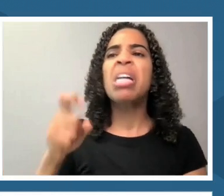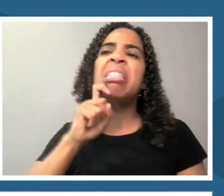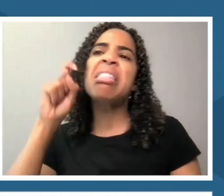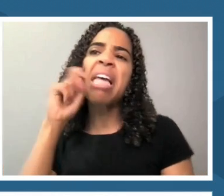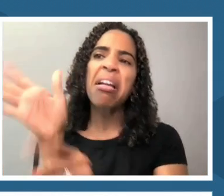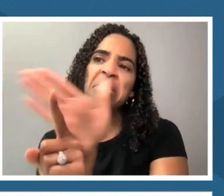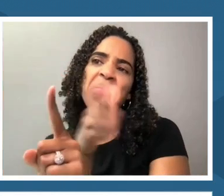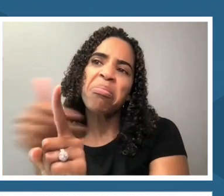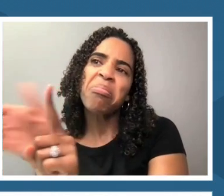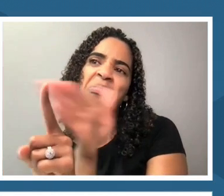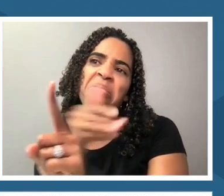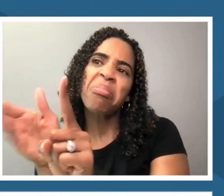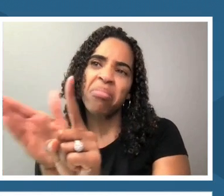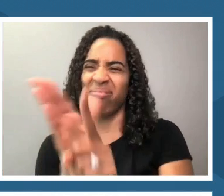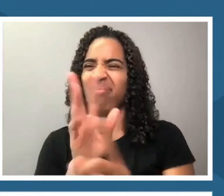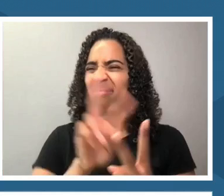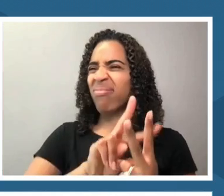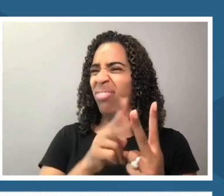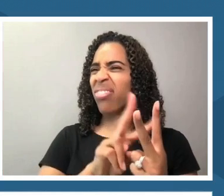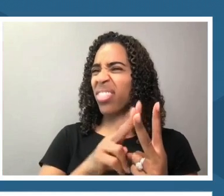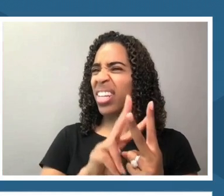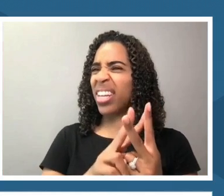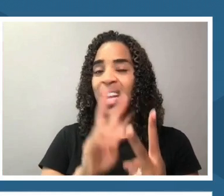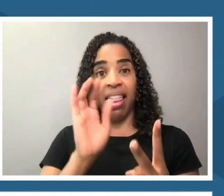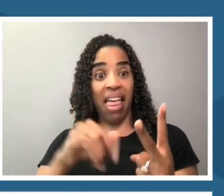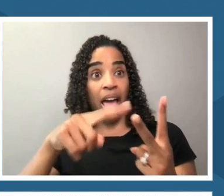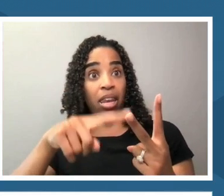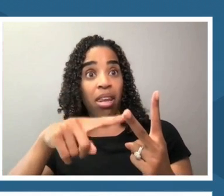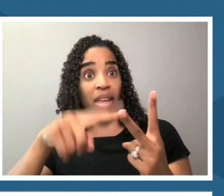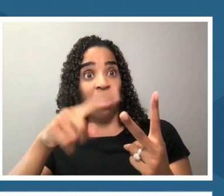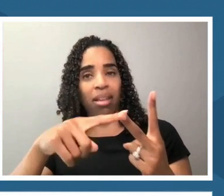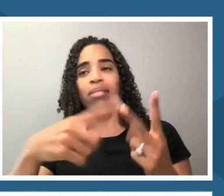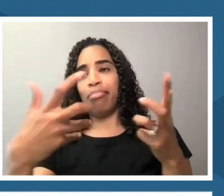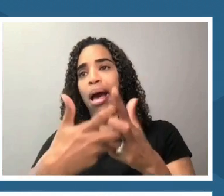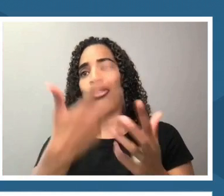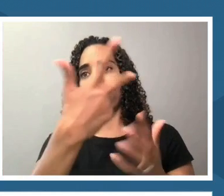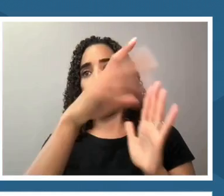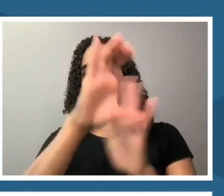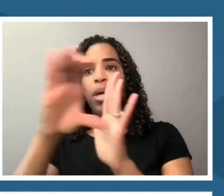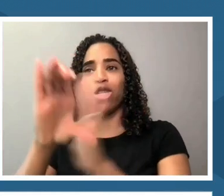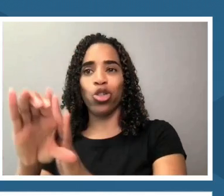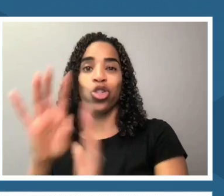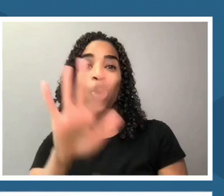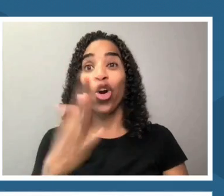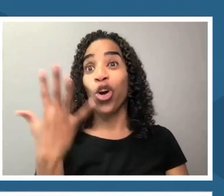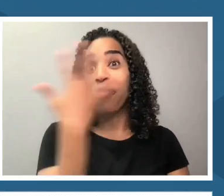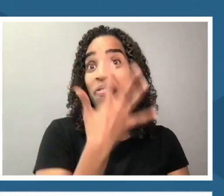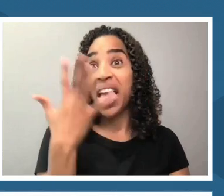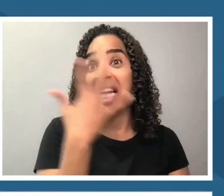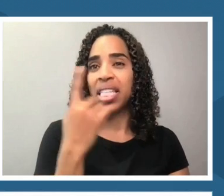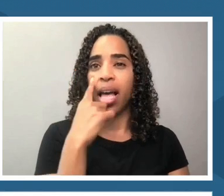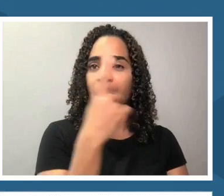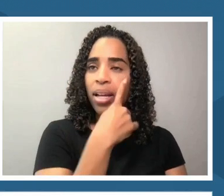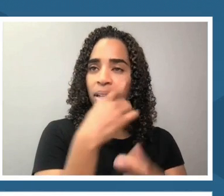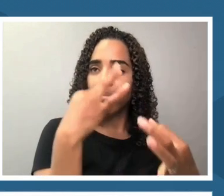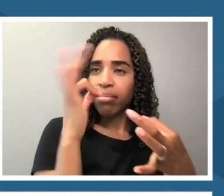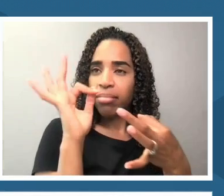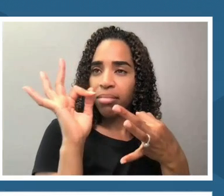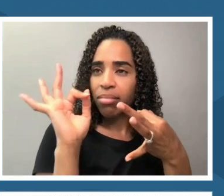we can see some of that dragon lady stereotype in these three posters such as the sinister look of her face